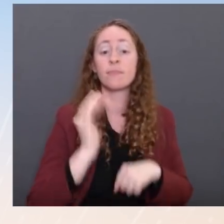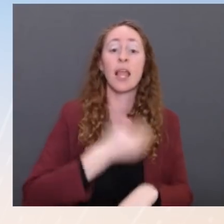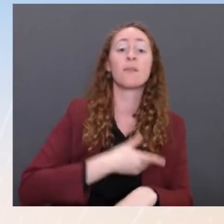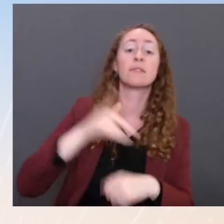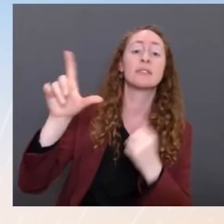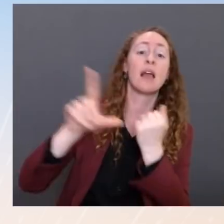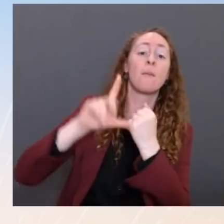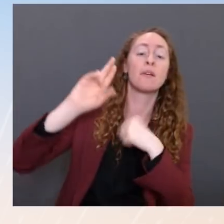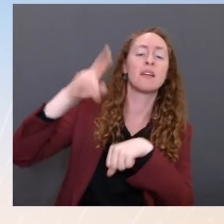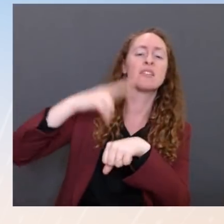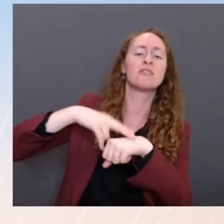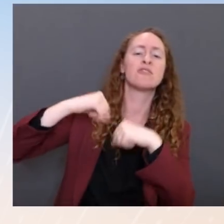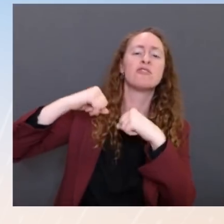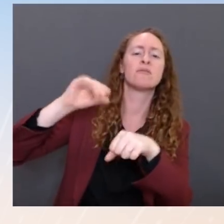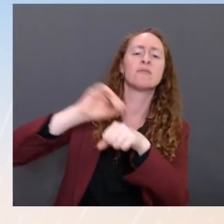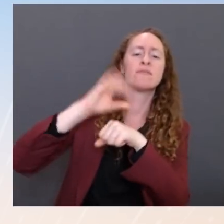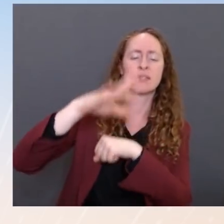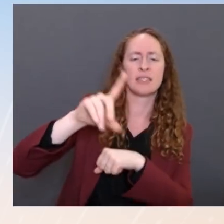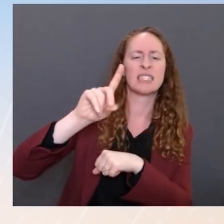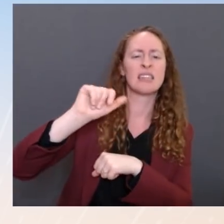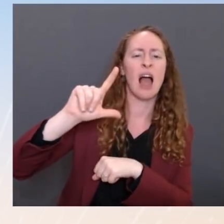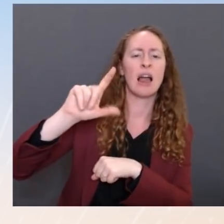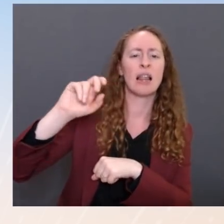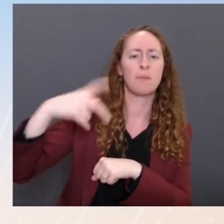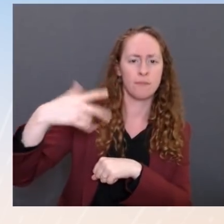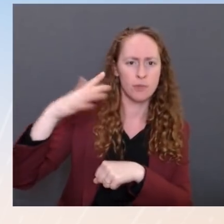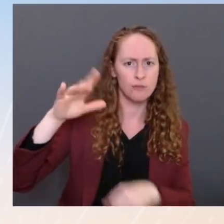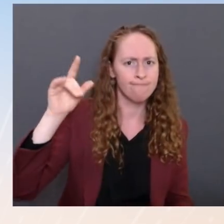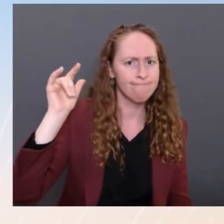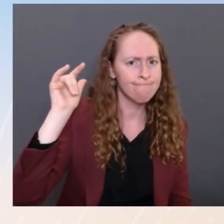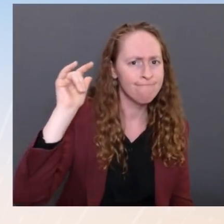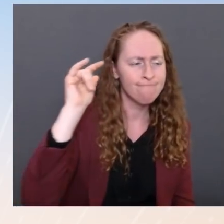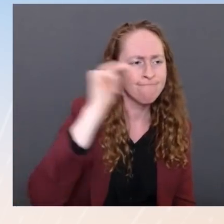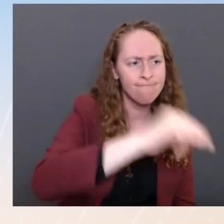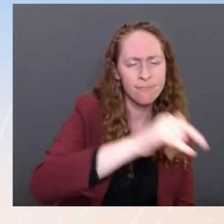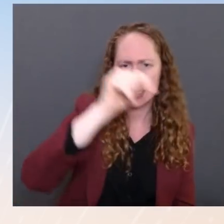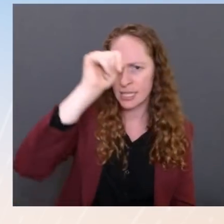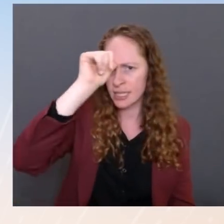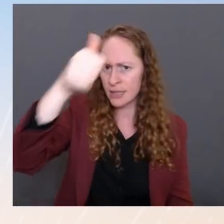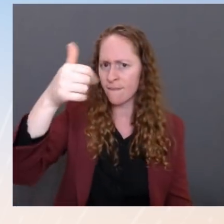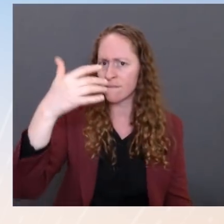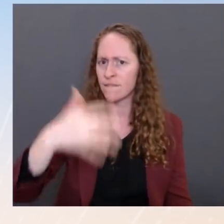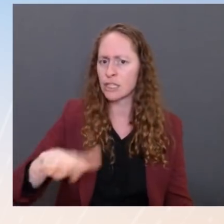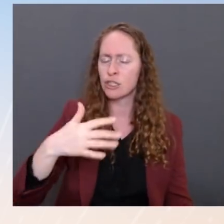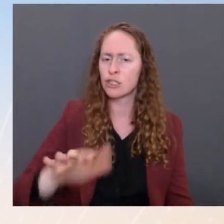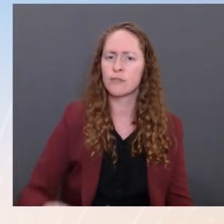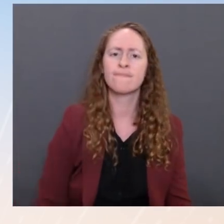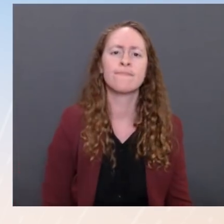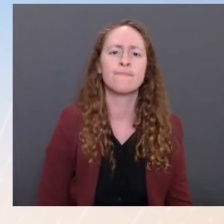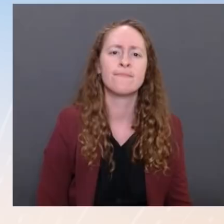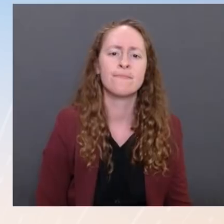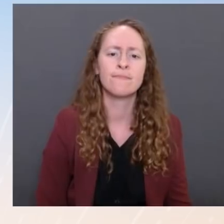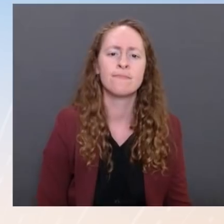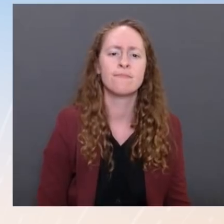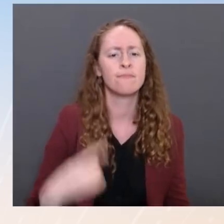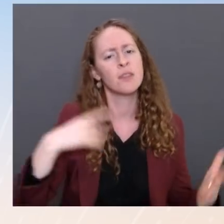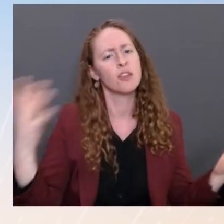there to have a conversation about that. We continue to encourage countries to speak out about Russian aggression. And obviously, on COVID-19,